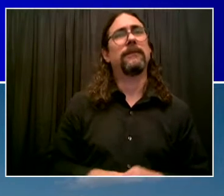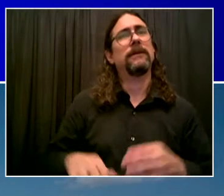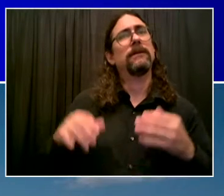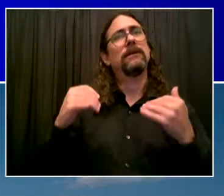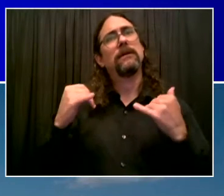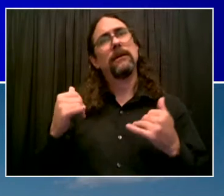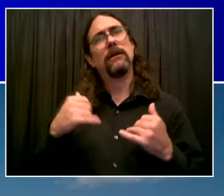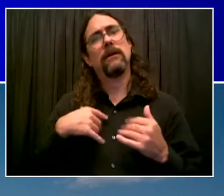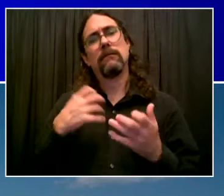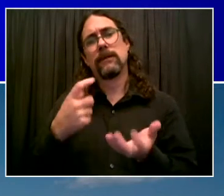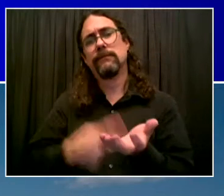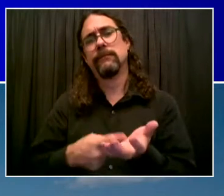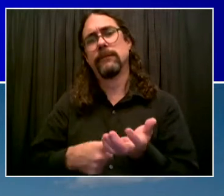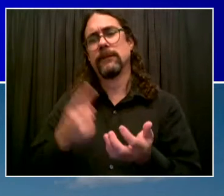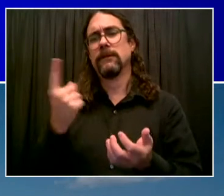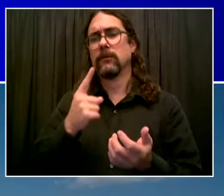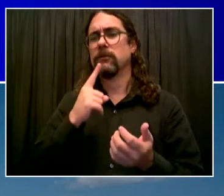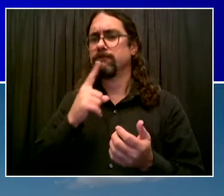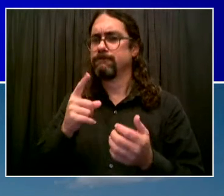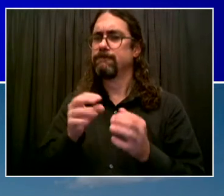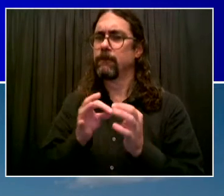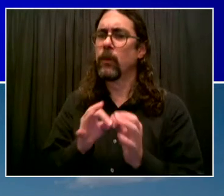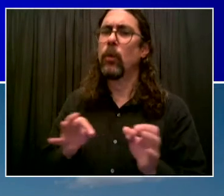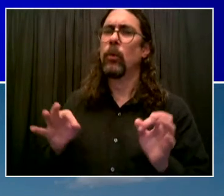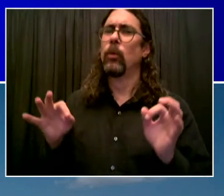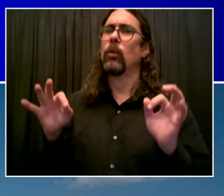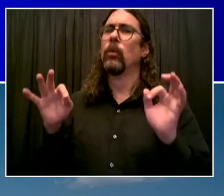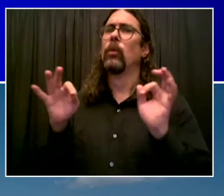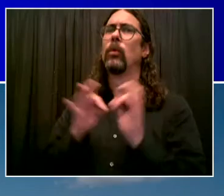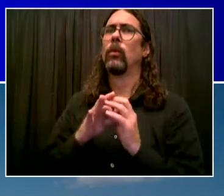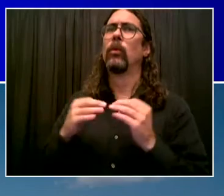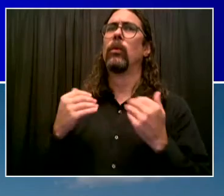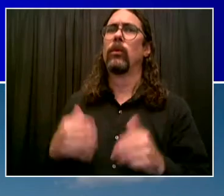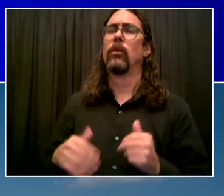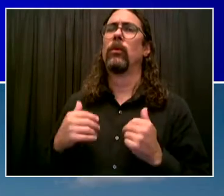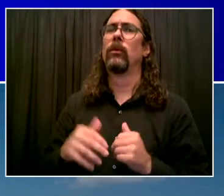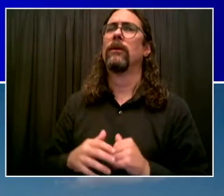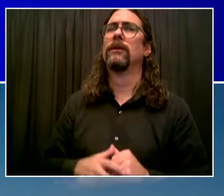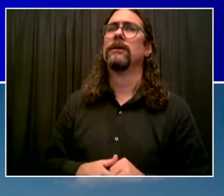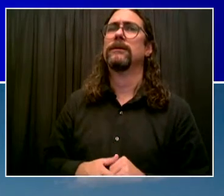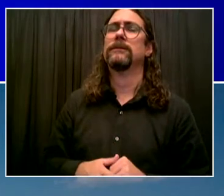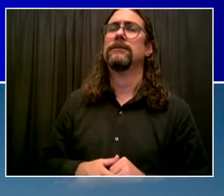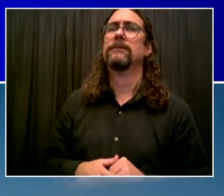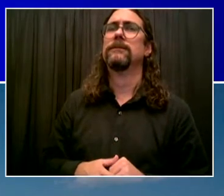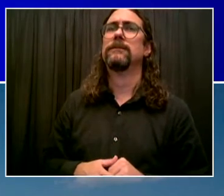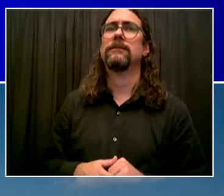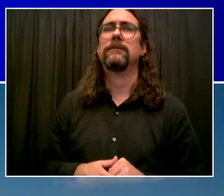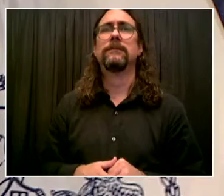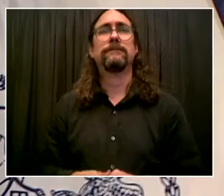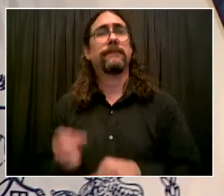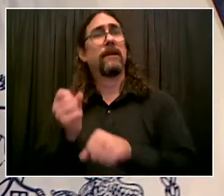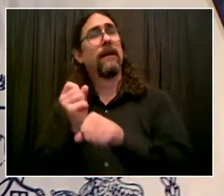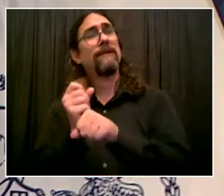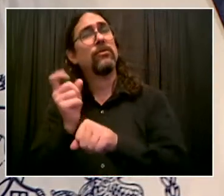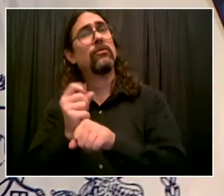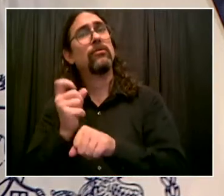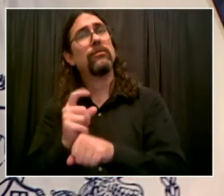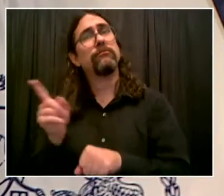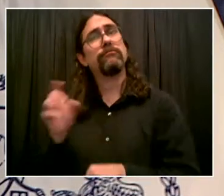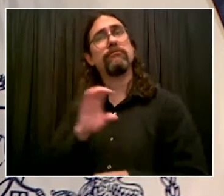COMMISSIONER. RIGHT NOW, WE WANT TO TALK ABOUT SOMHIETNG THAT IS VERY IMPORTANT THAT